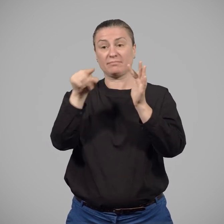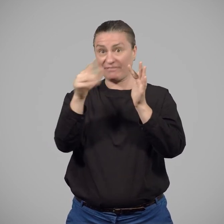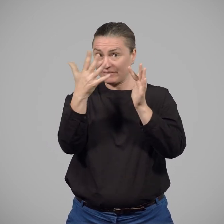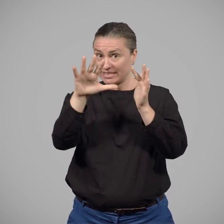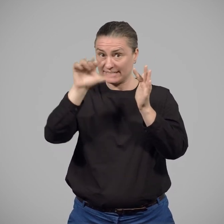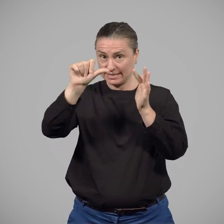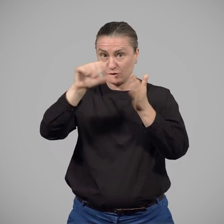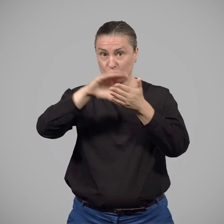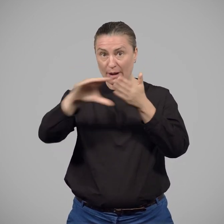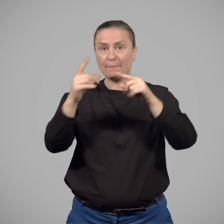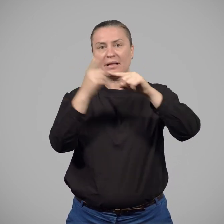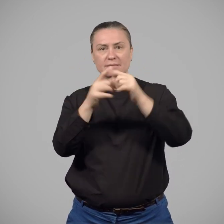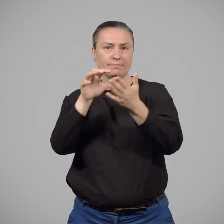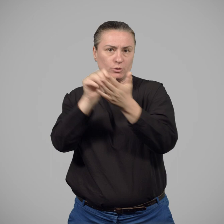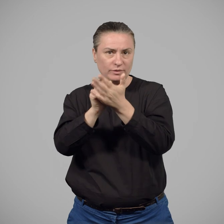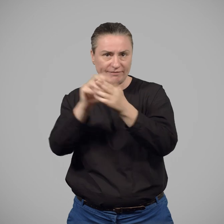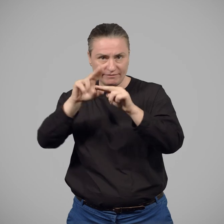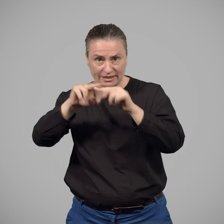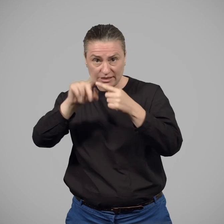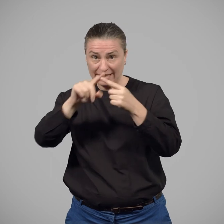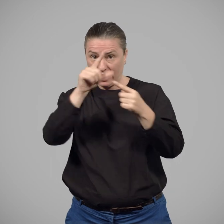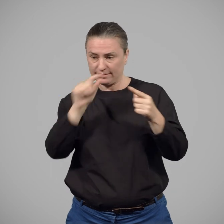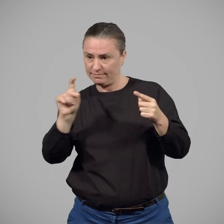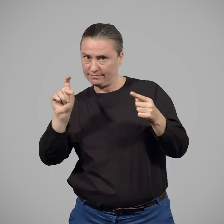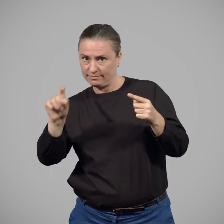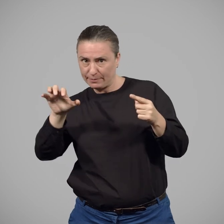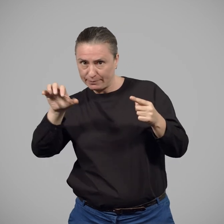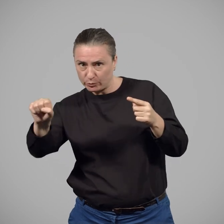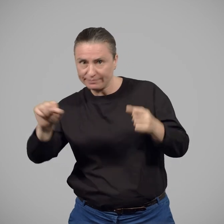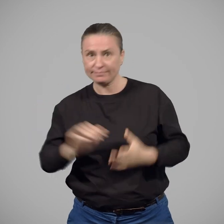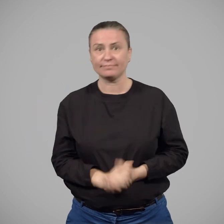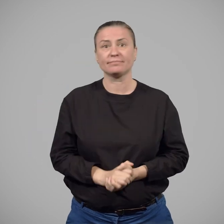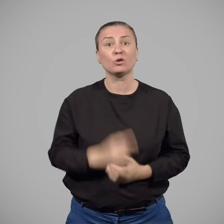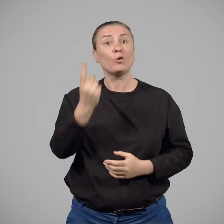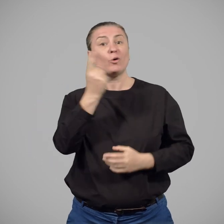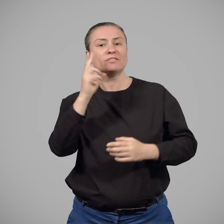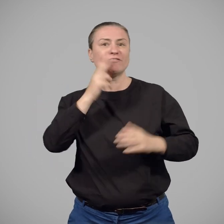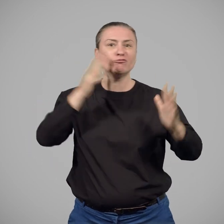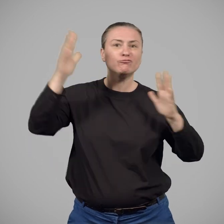are $55 plus booking fee. Buy tickets online at BrunswickMusicFestival.com.au